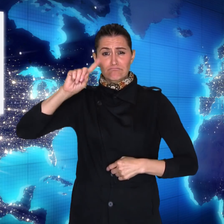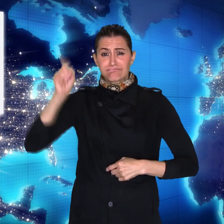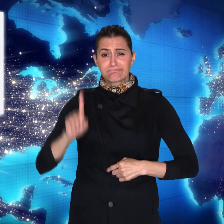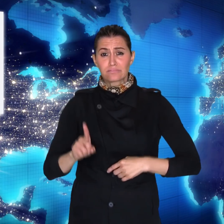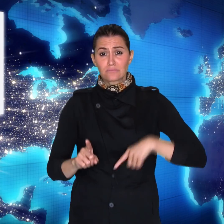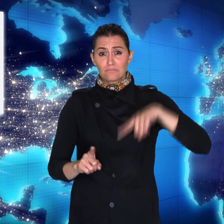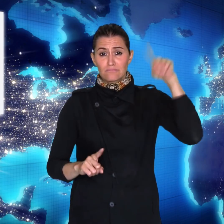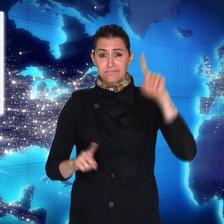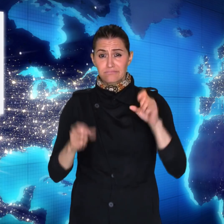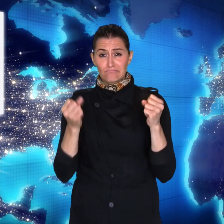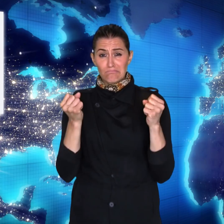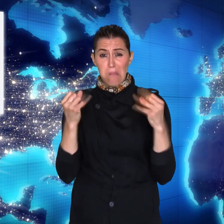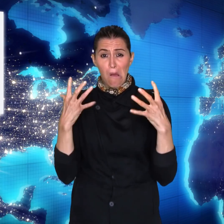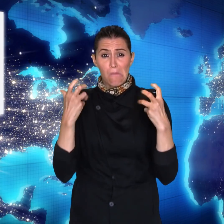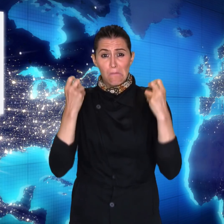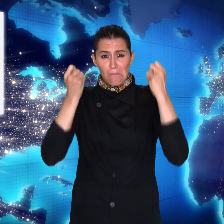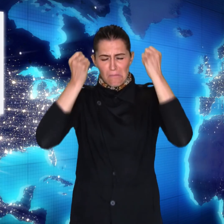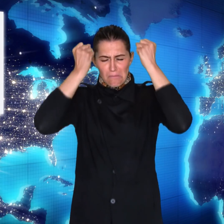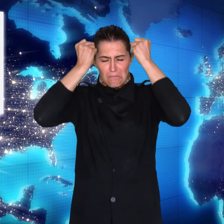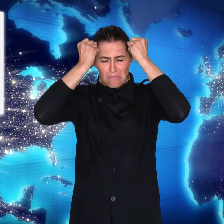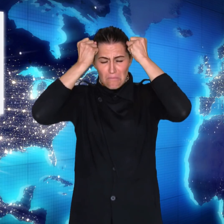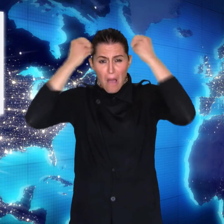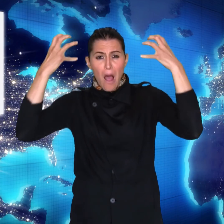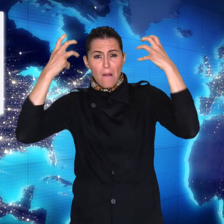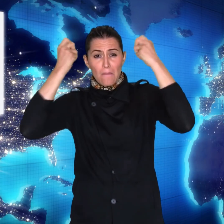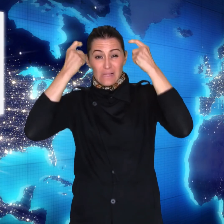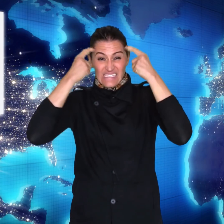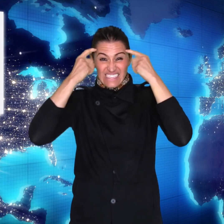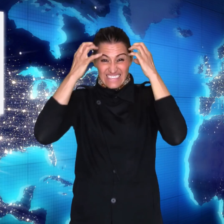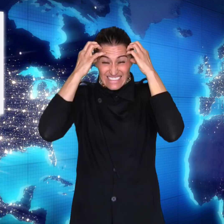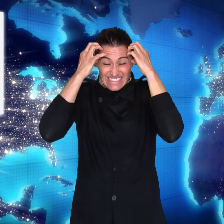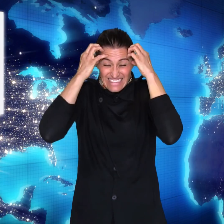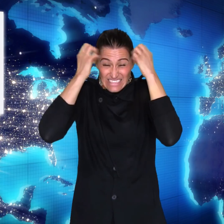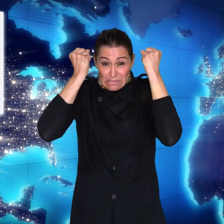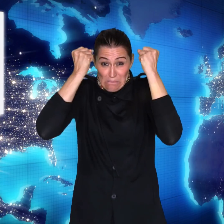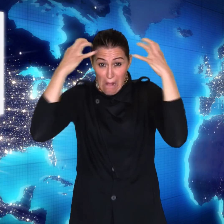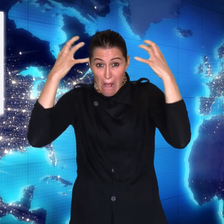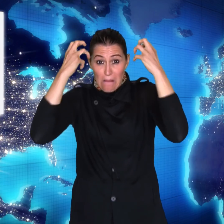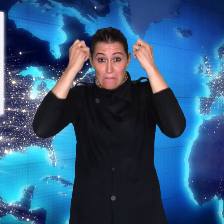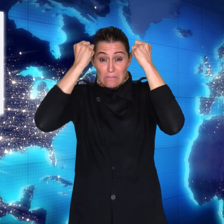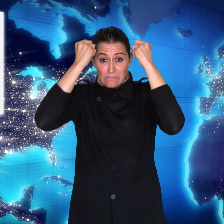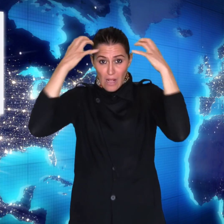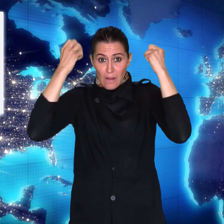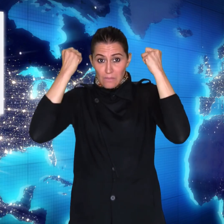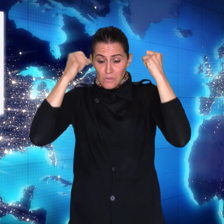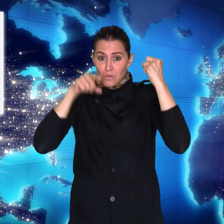extremely hot chili peppers.